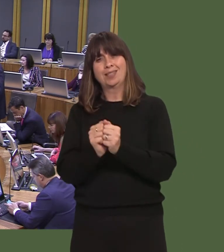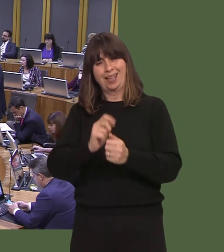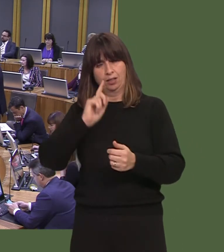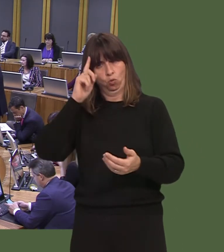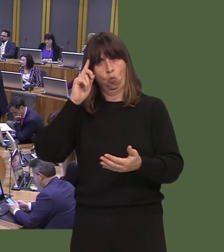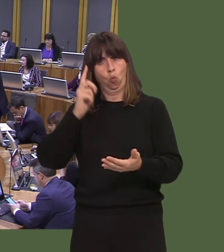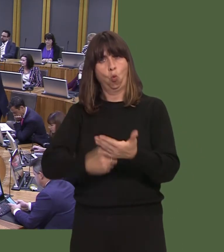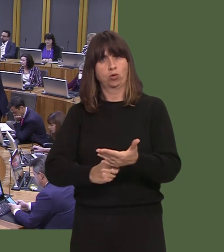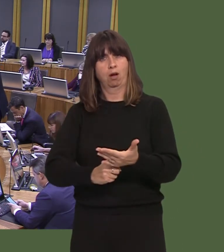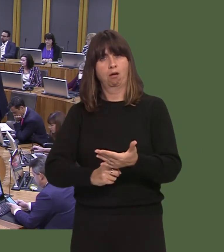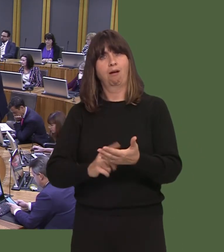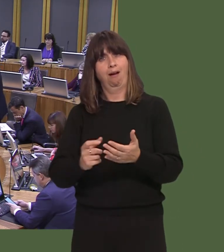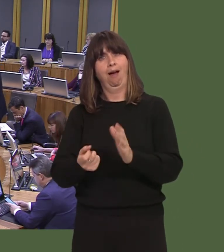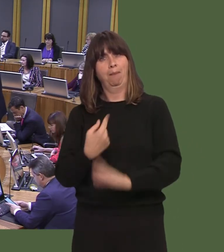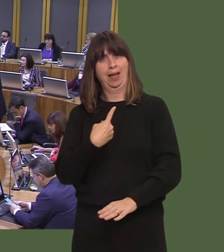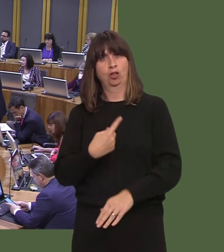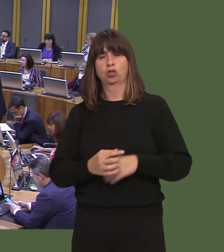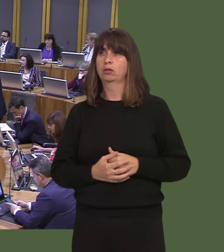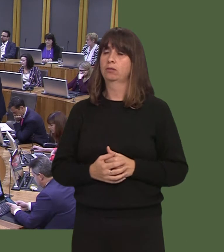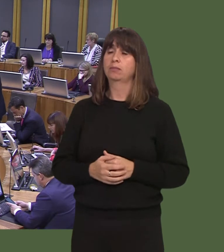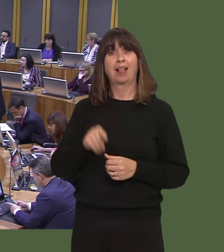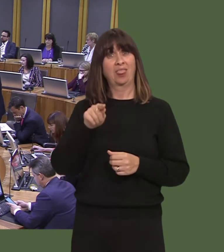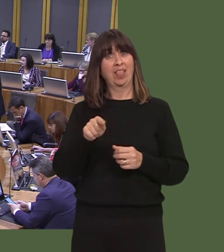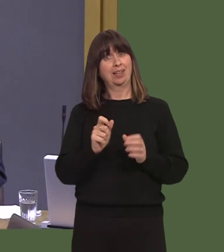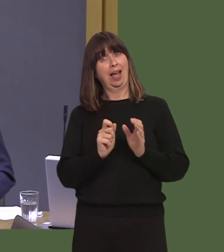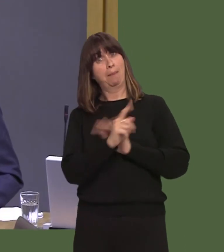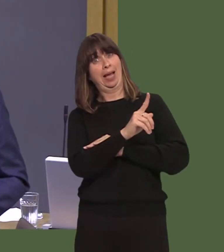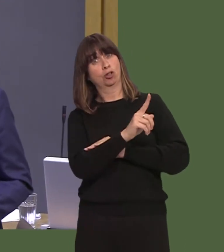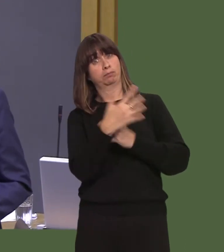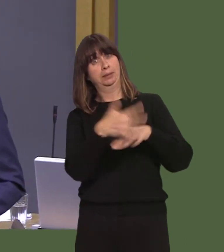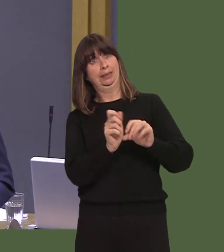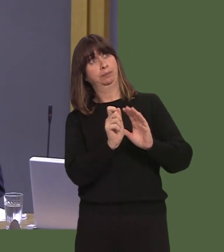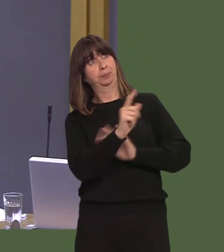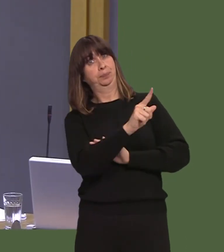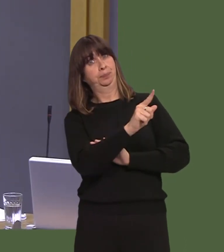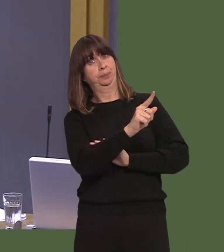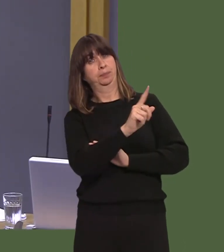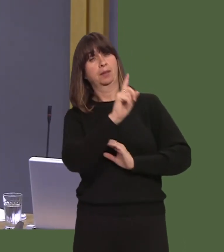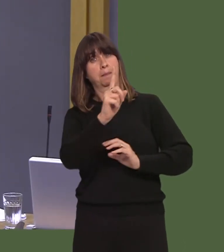Rhun ap Iorwerth AM: That application has been submitted, but the grid, since the beginning